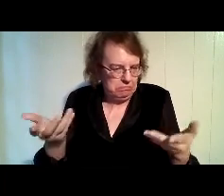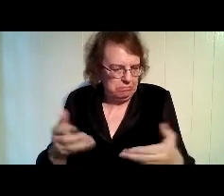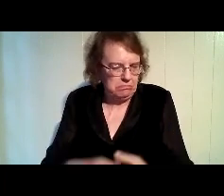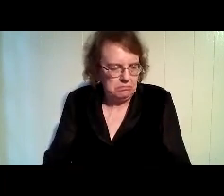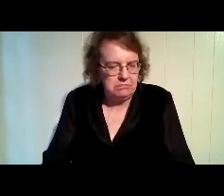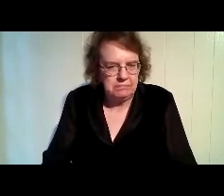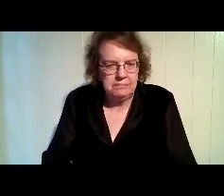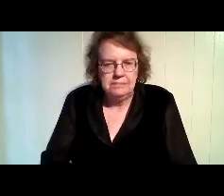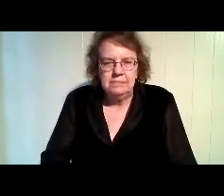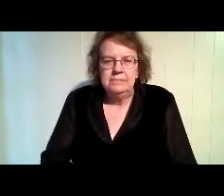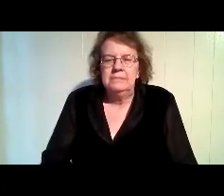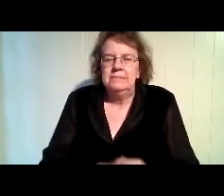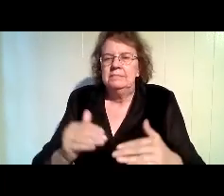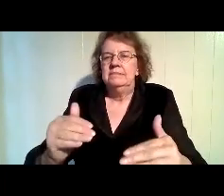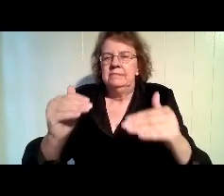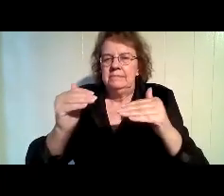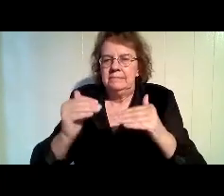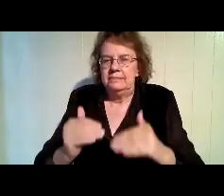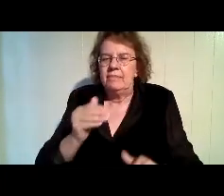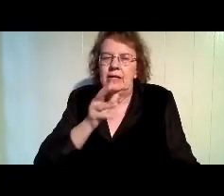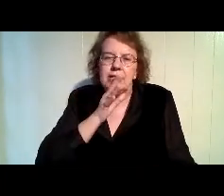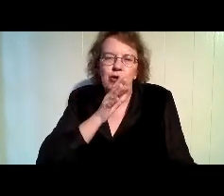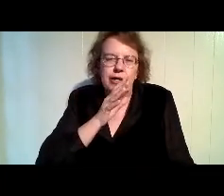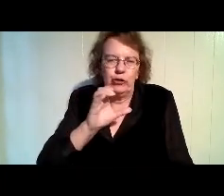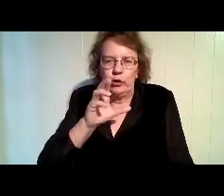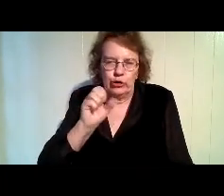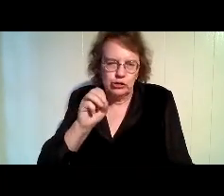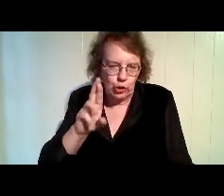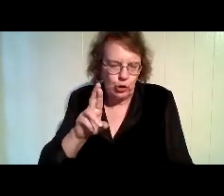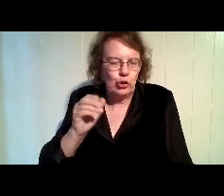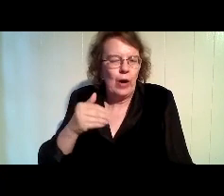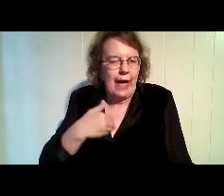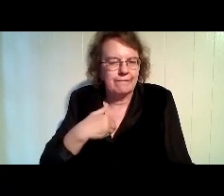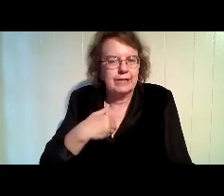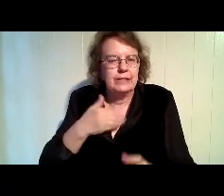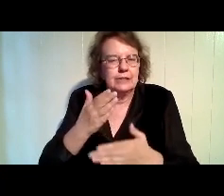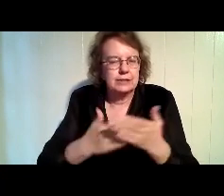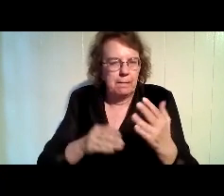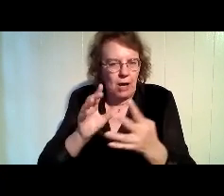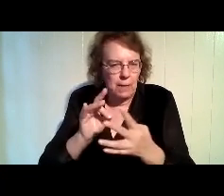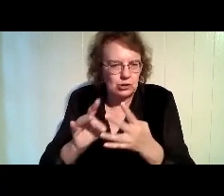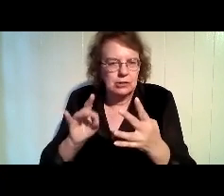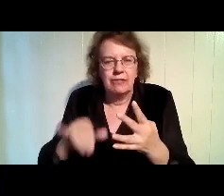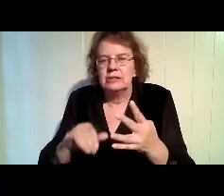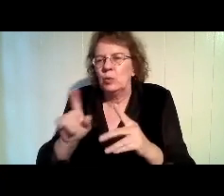And then down here the narrator cursor. You have some options. This is where narrator focuses on your screen. If you want to